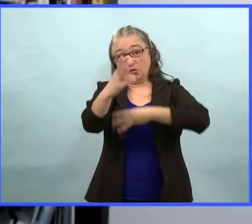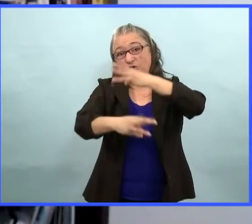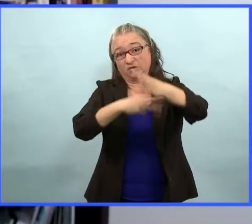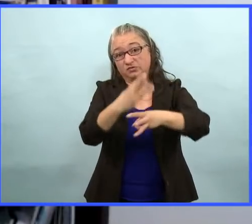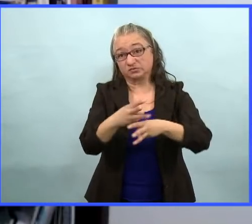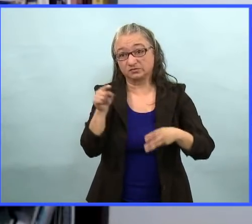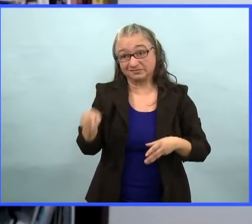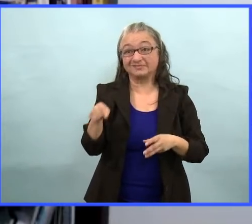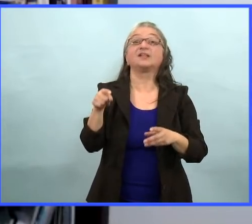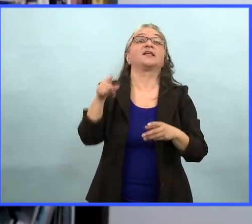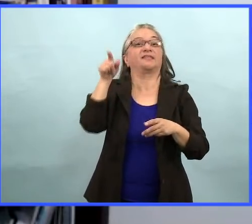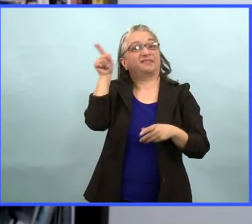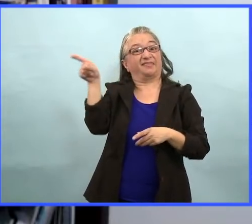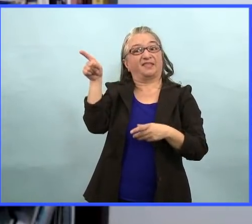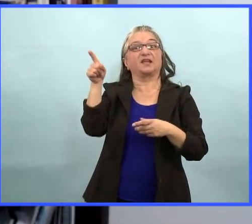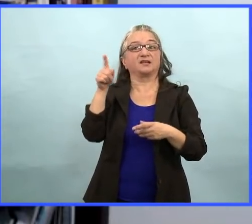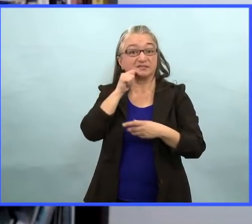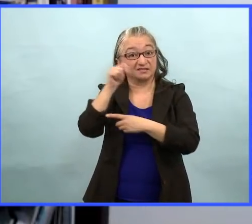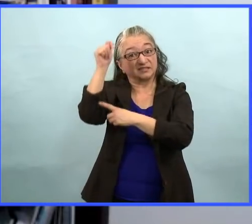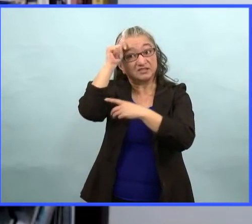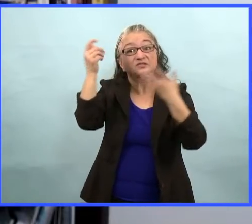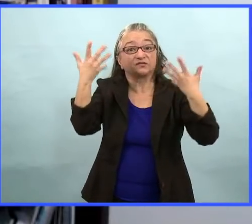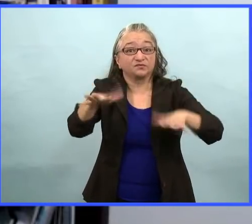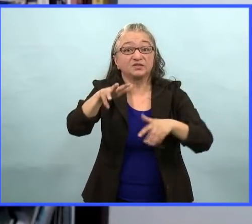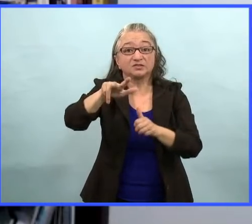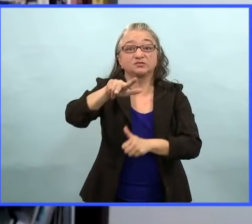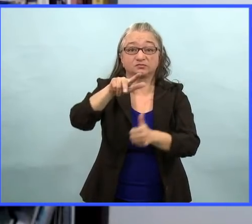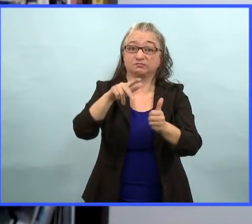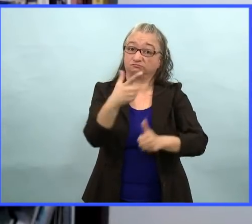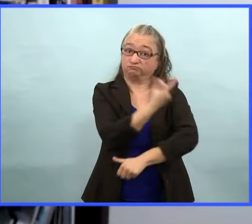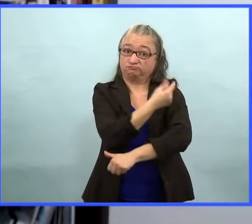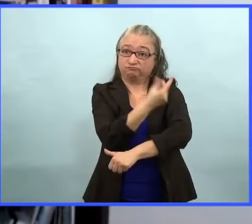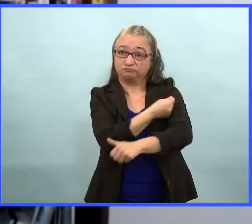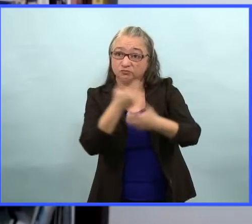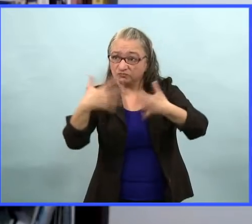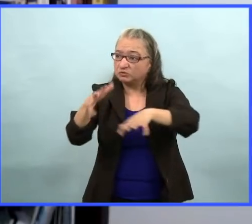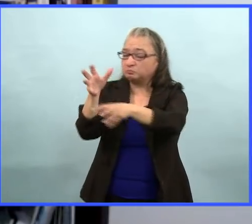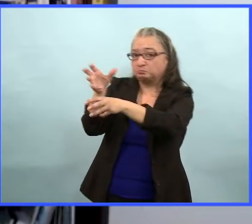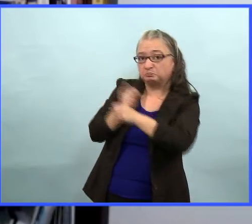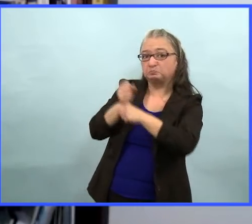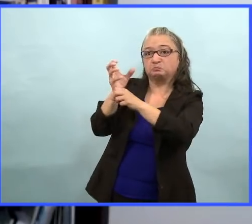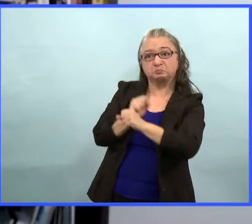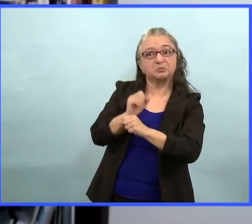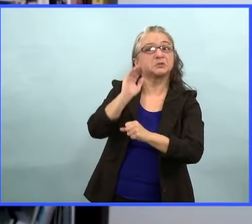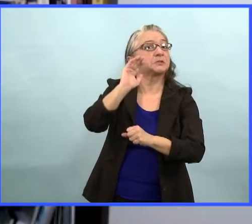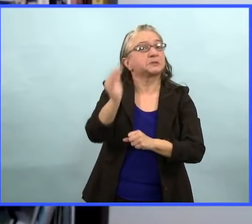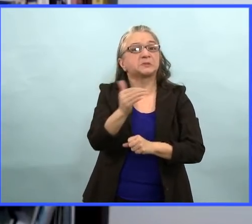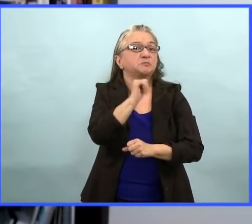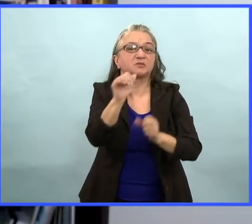safety concerns so while the data specific to how effective the booster is for this age group